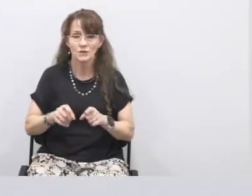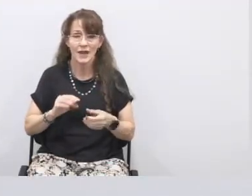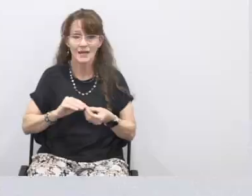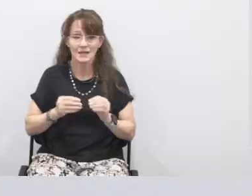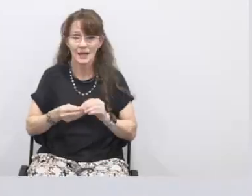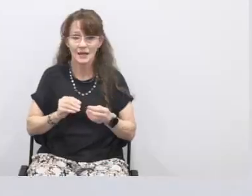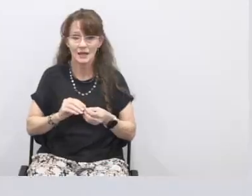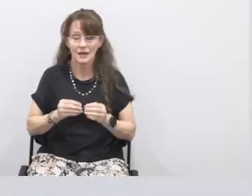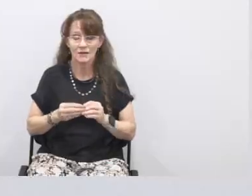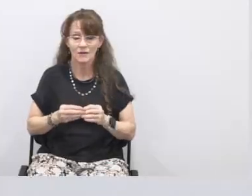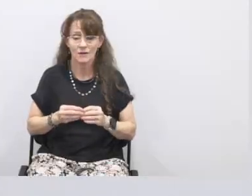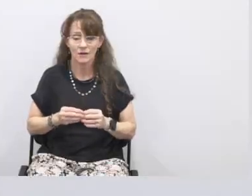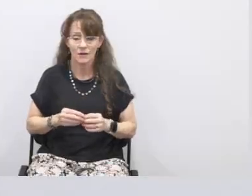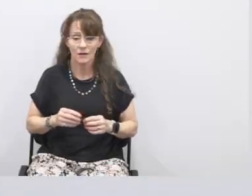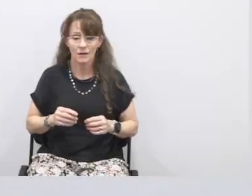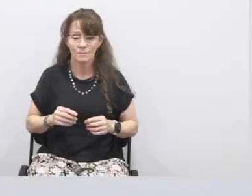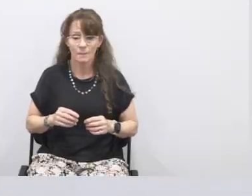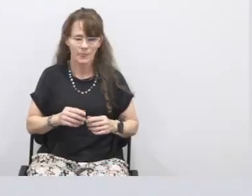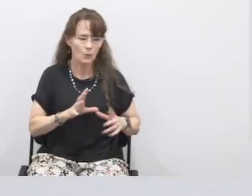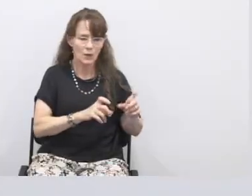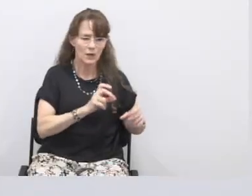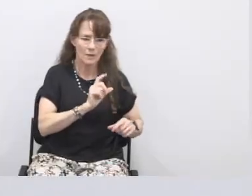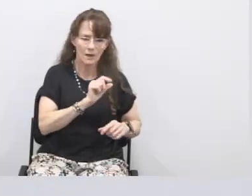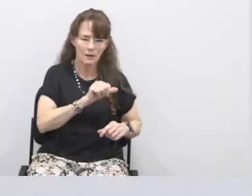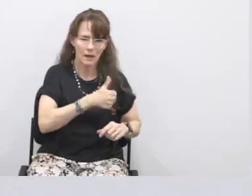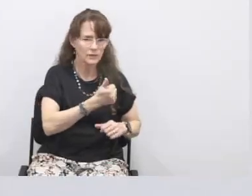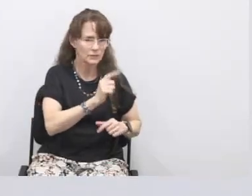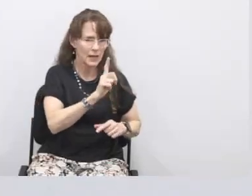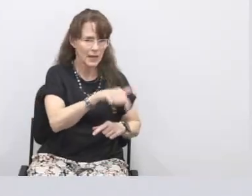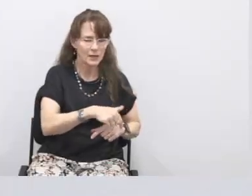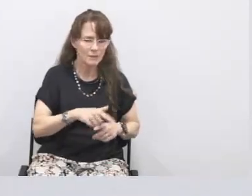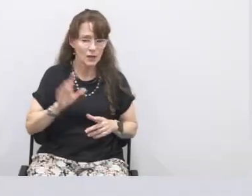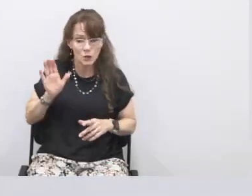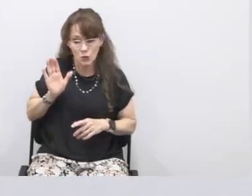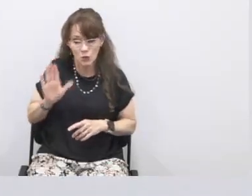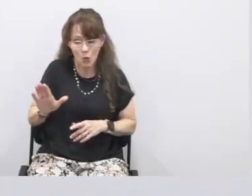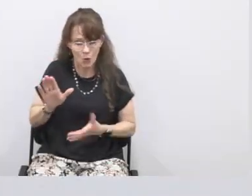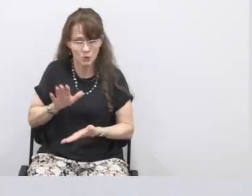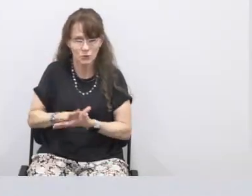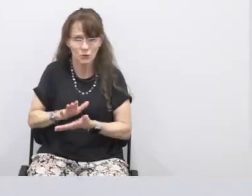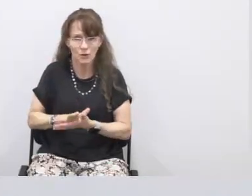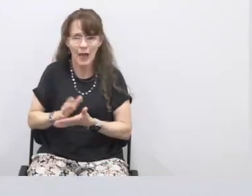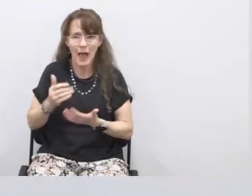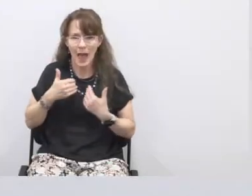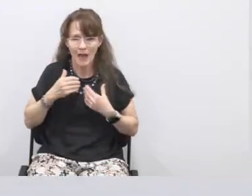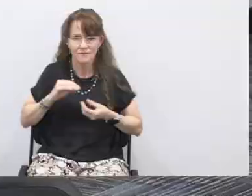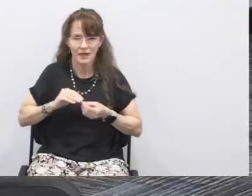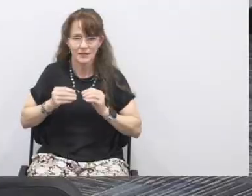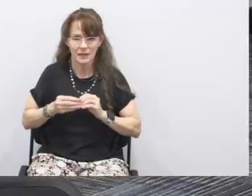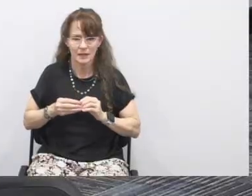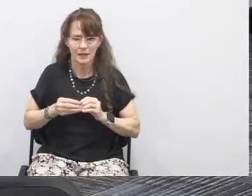a little bit later about how they're using it, but if you can share what do you do at your school to, once you have that data then act upon that? Absolutely.